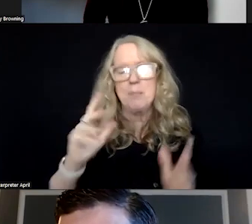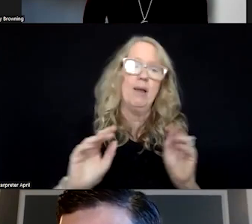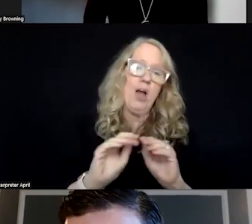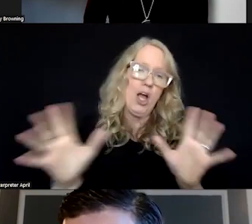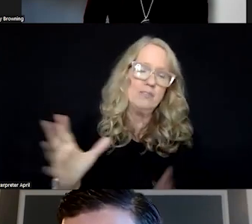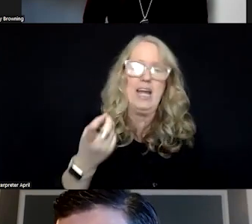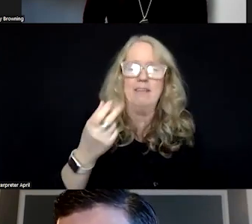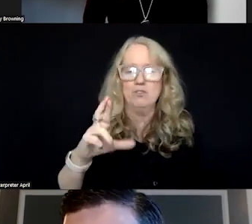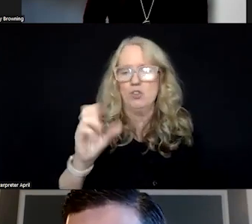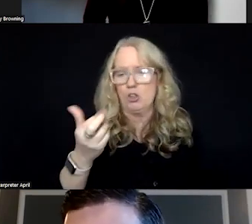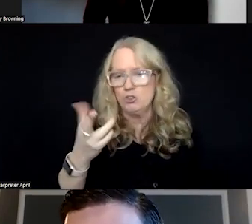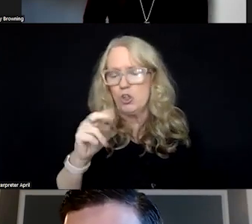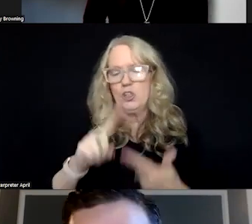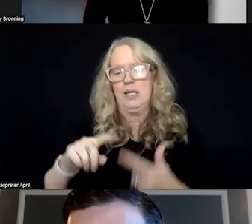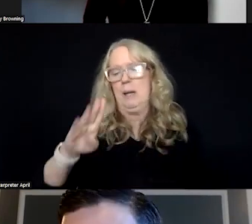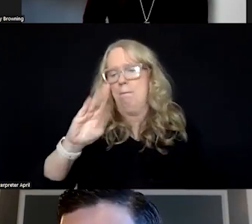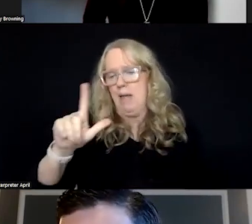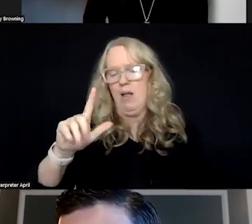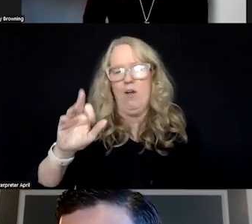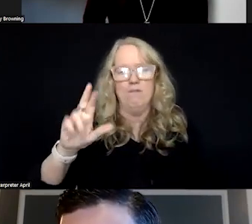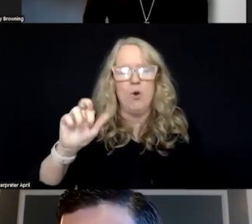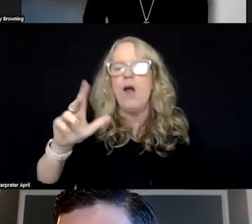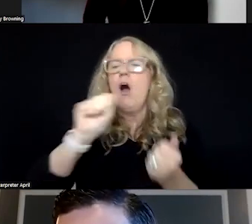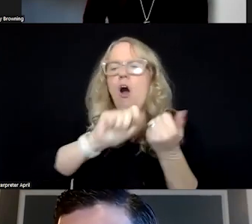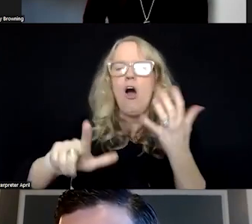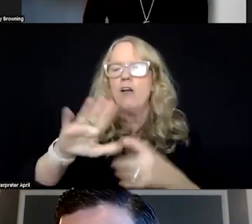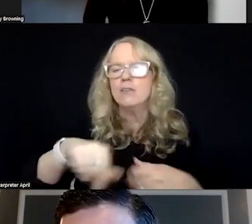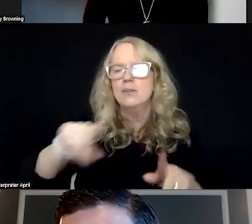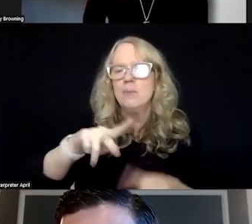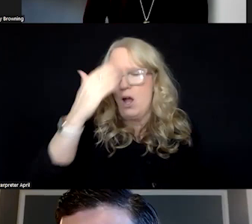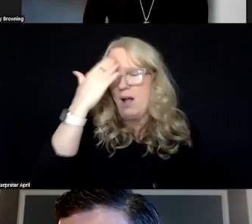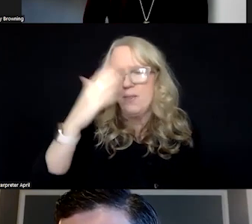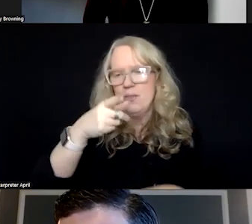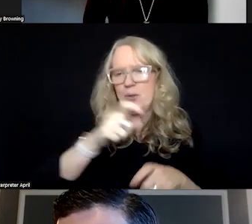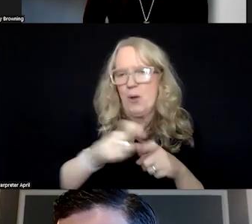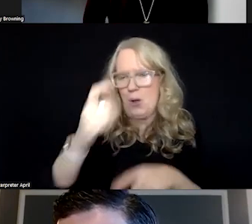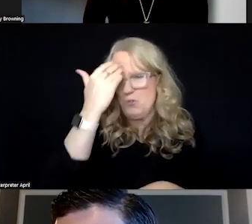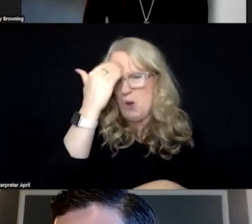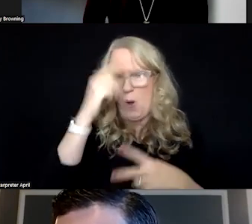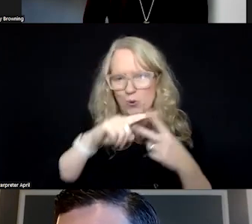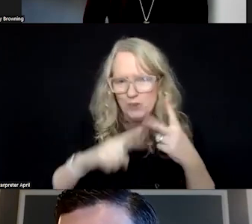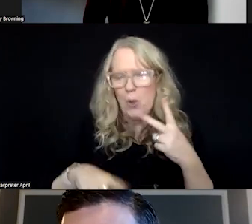CARSON AND BALFOUR, BUT THIS IS WHAT I AM MOST PROUD OF AND